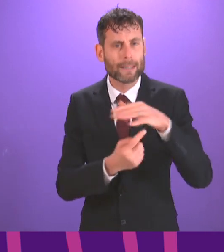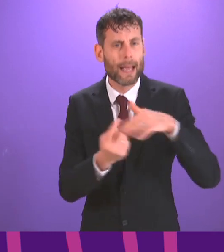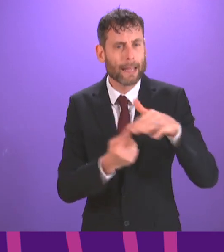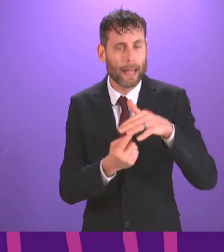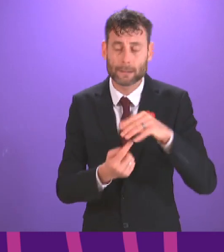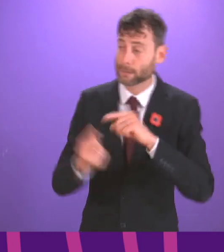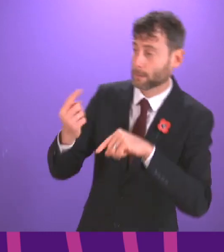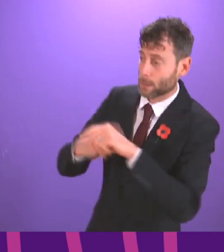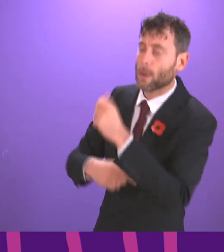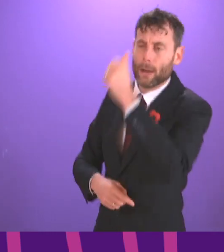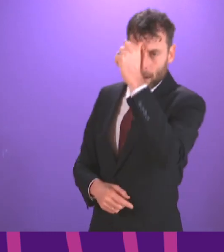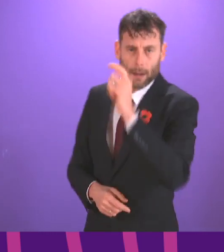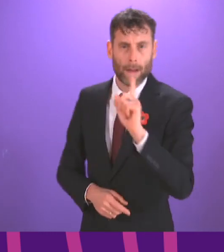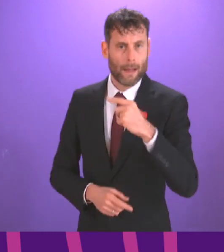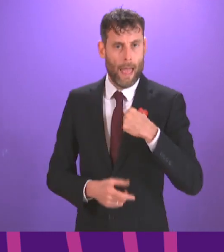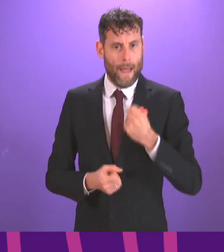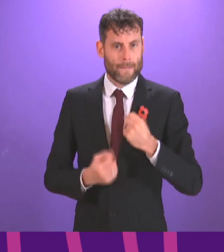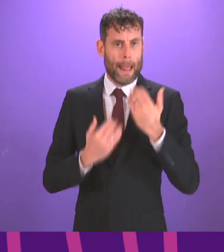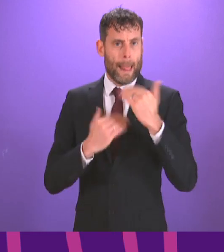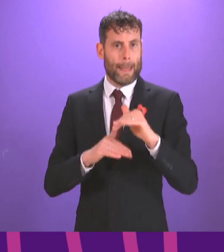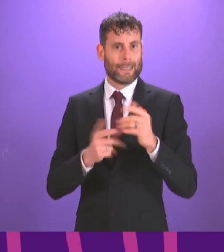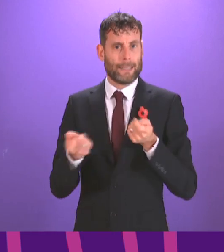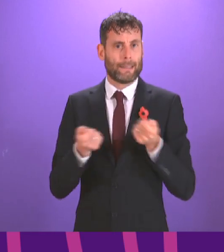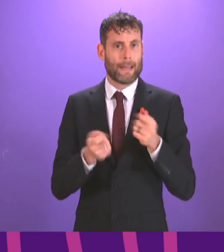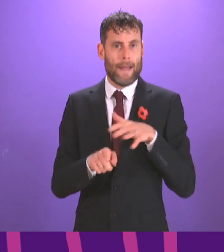Members understand the constraints in which I must operate when it comes to commenting